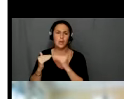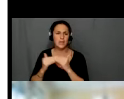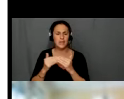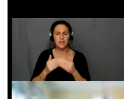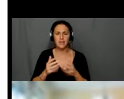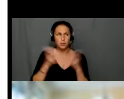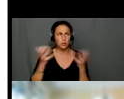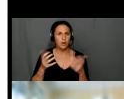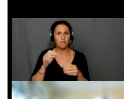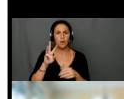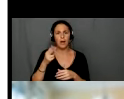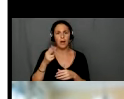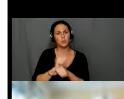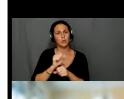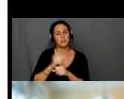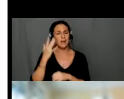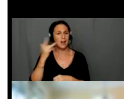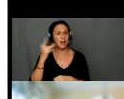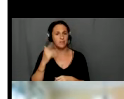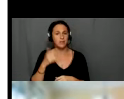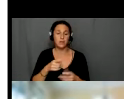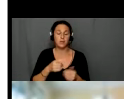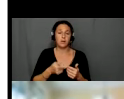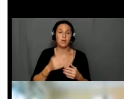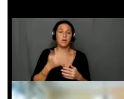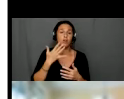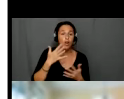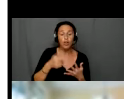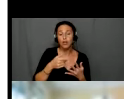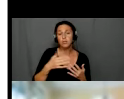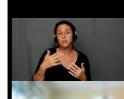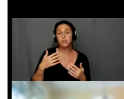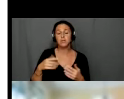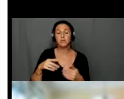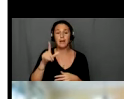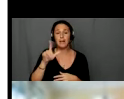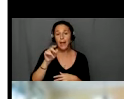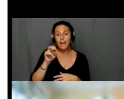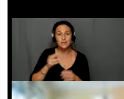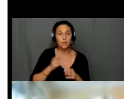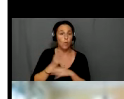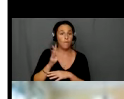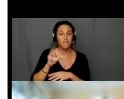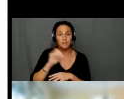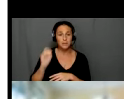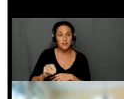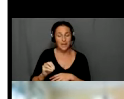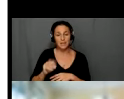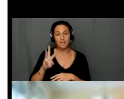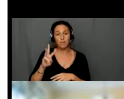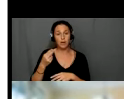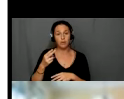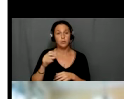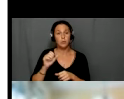in California are workers of color. Over 50 percent of warehouse workers are Latinx statewide